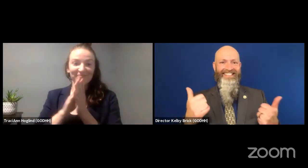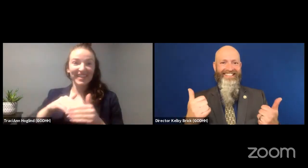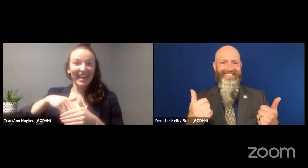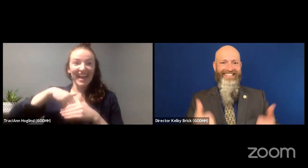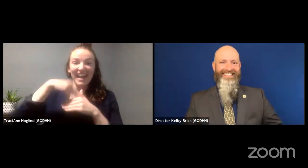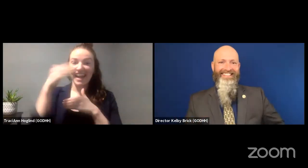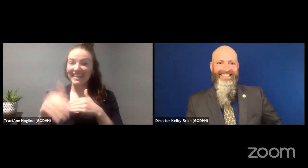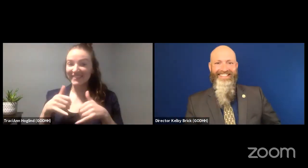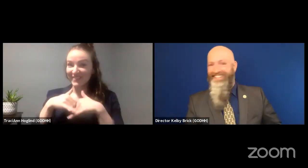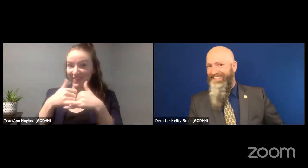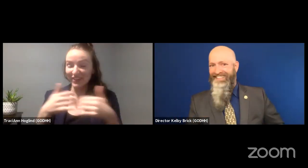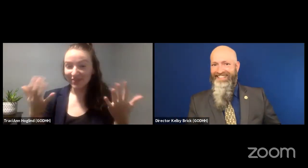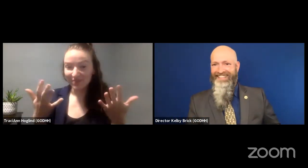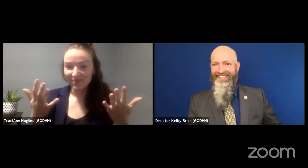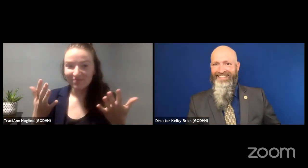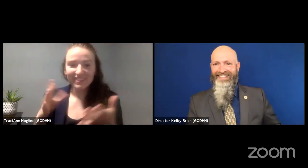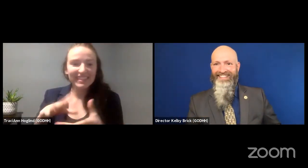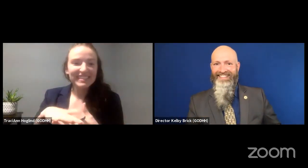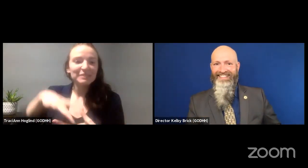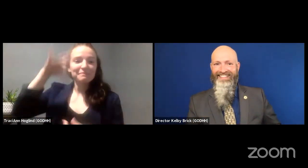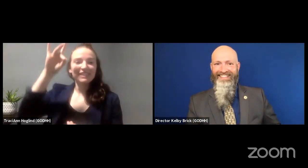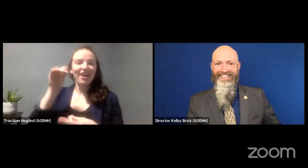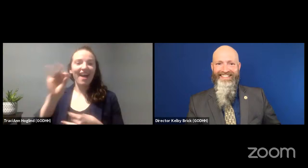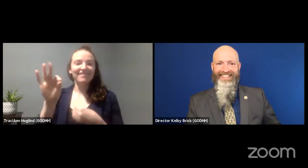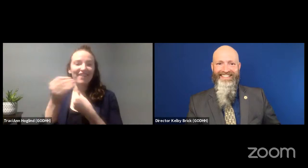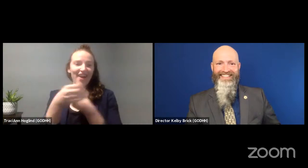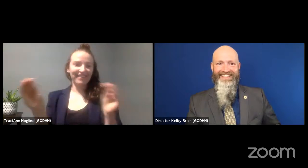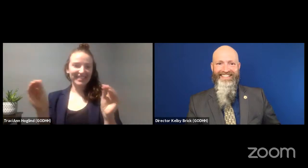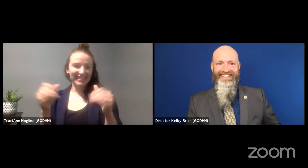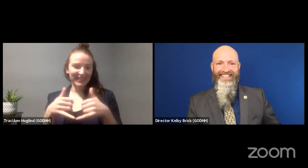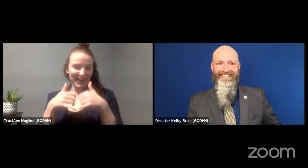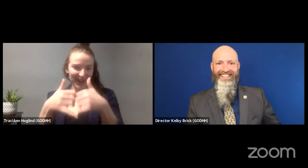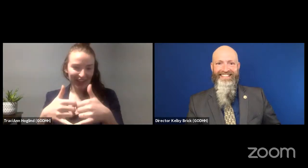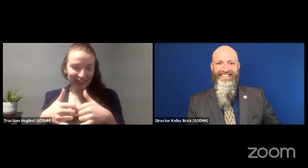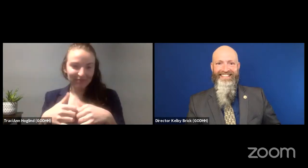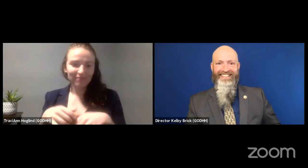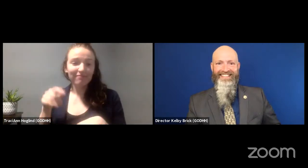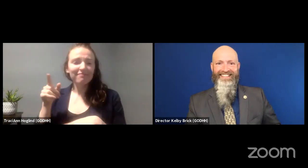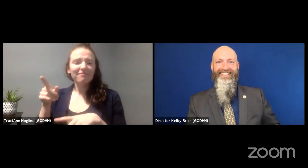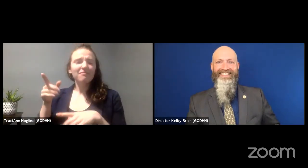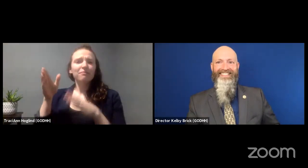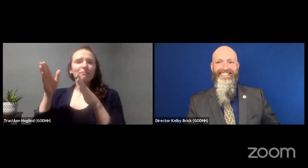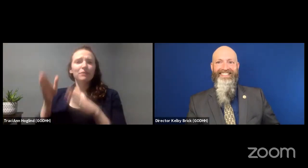up again. TRACIANN HOGLIND: Our next awardee is the